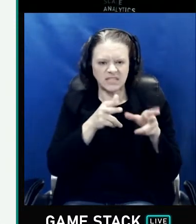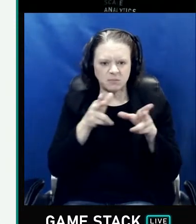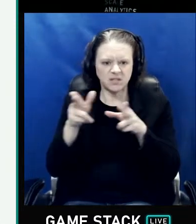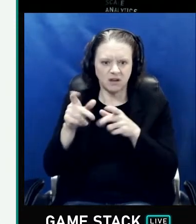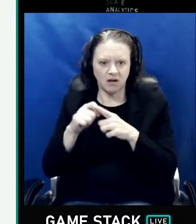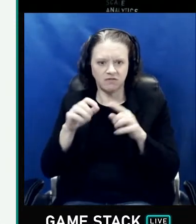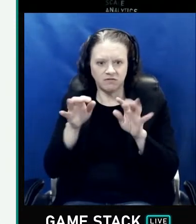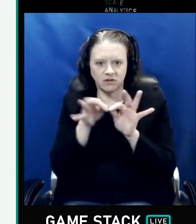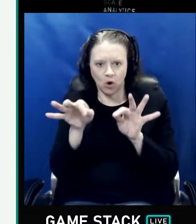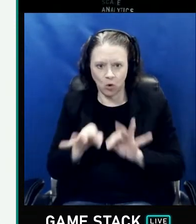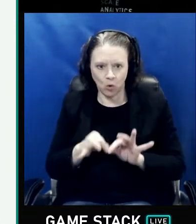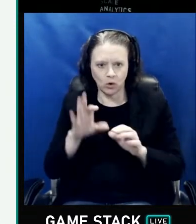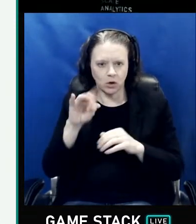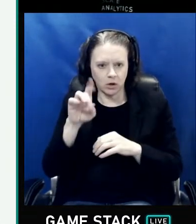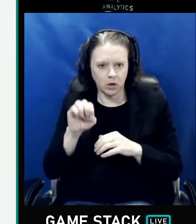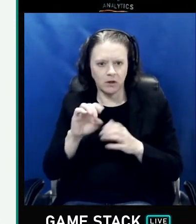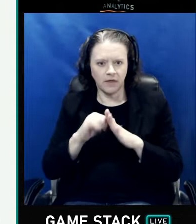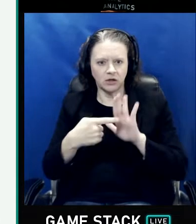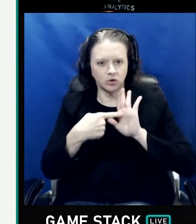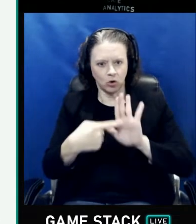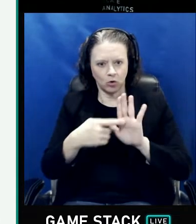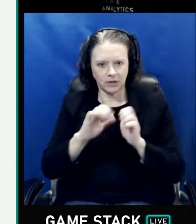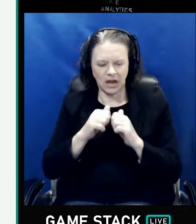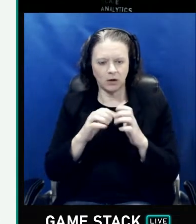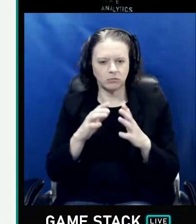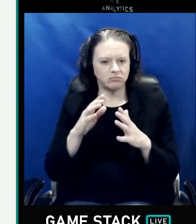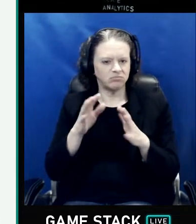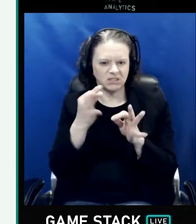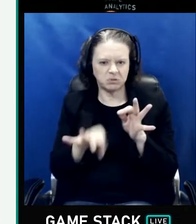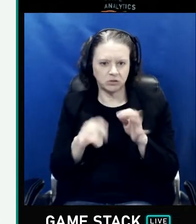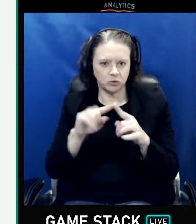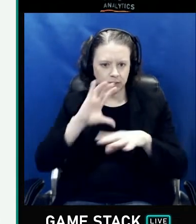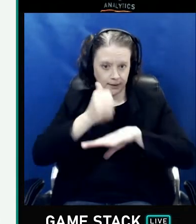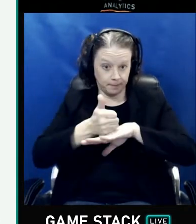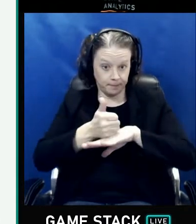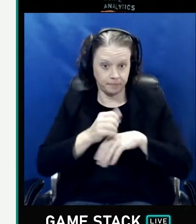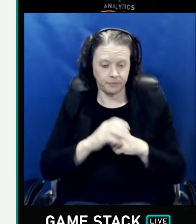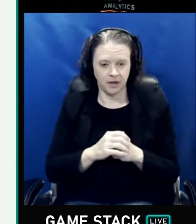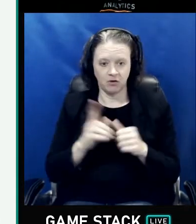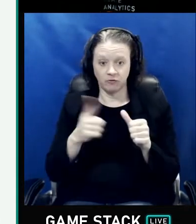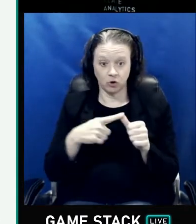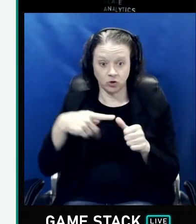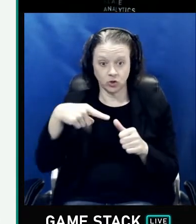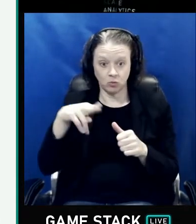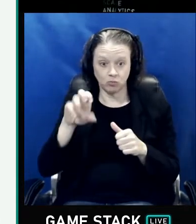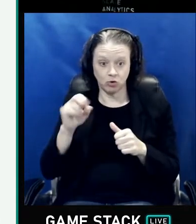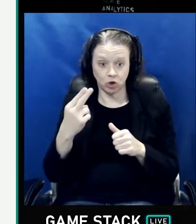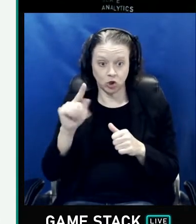scenarios to show how simple this can be set up. The first couple of lines are that push-to-talk scenario.